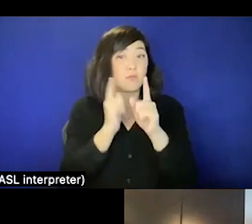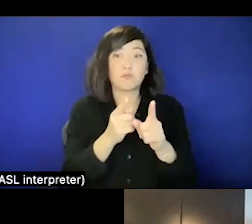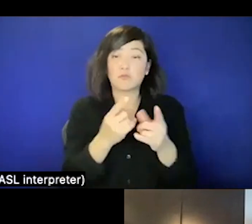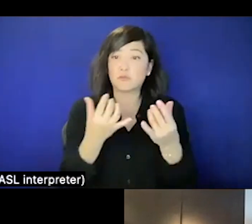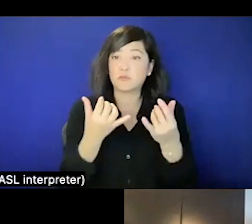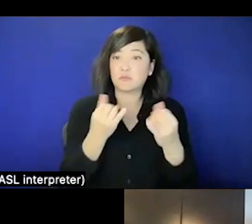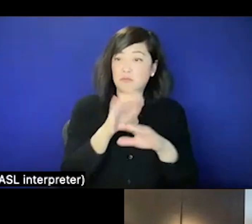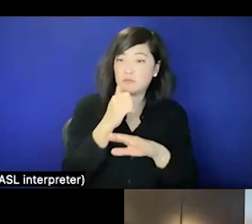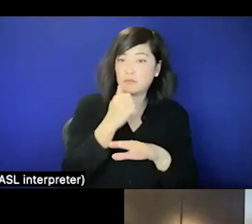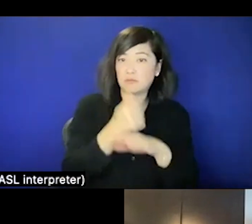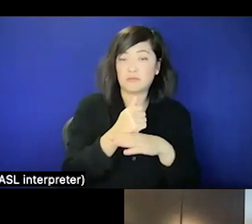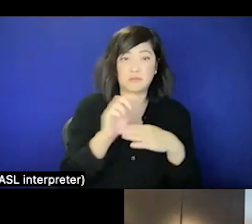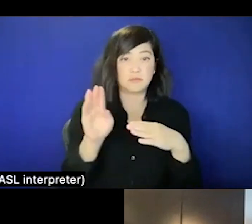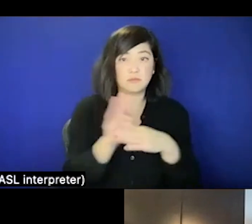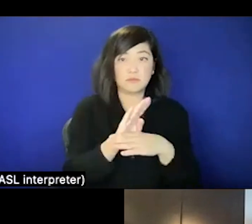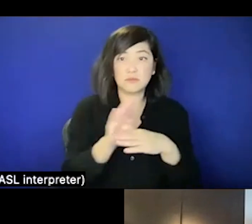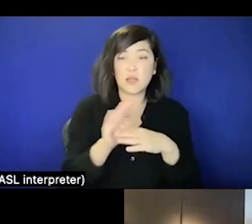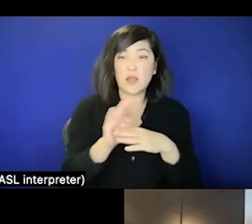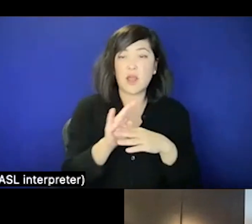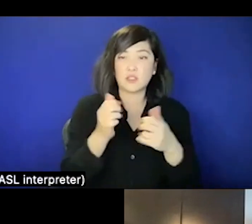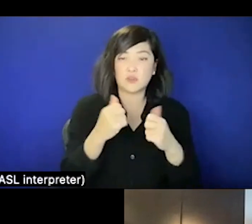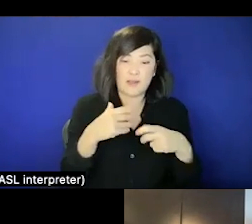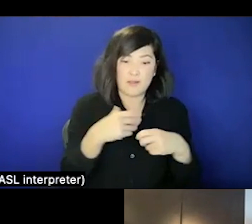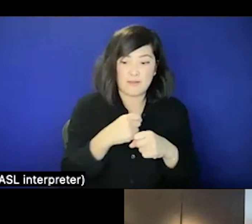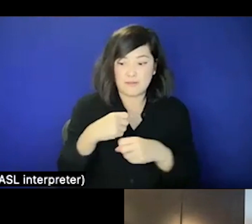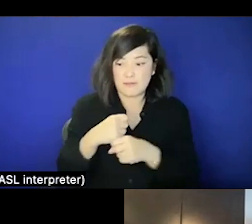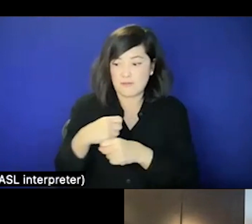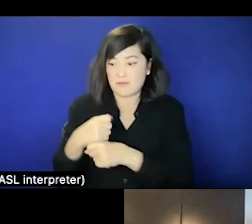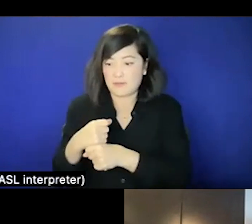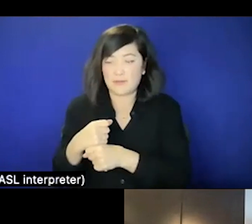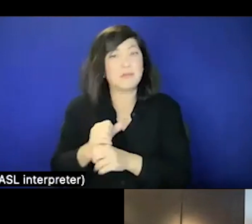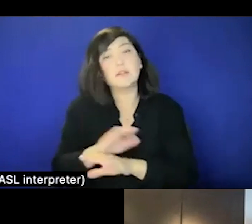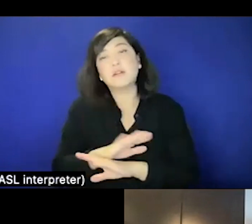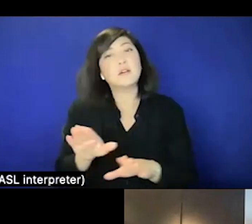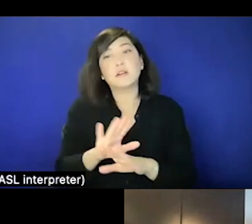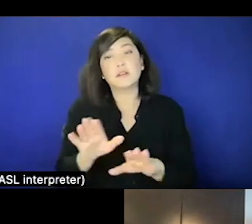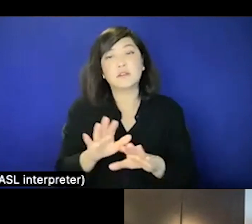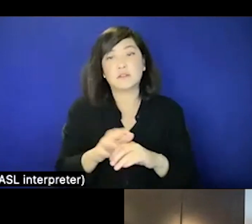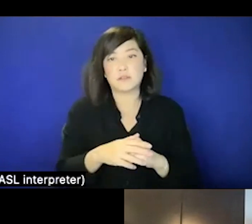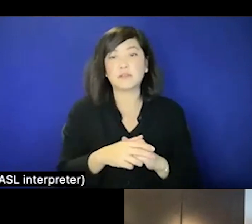that is increasingly consolidated. Those are decisions that are made by individual companies